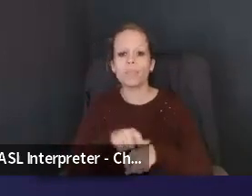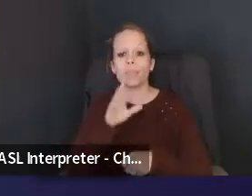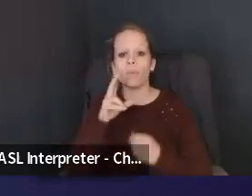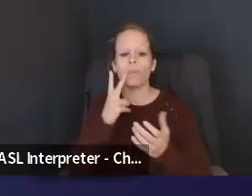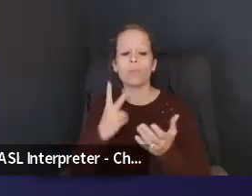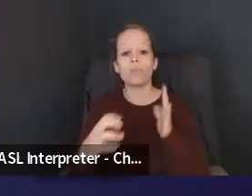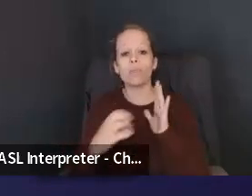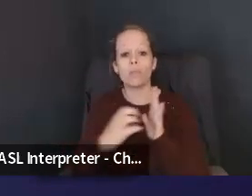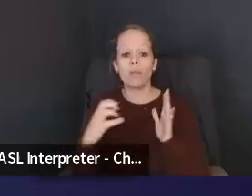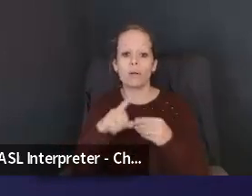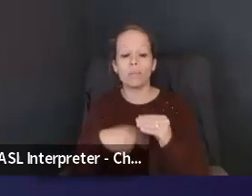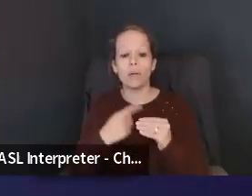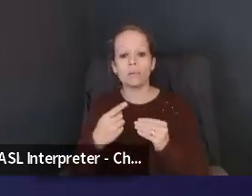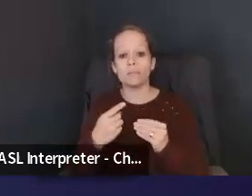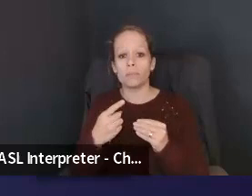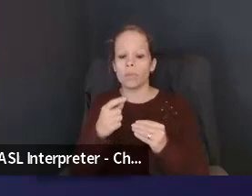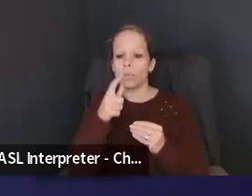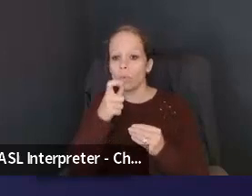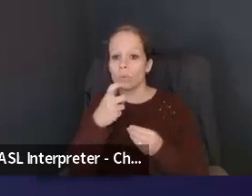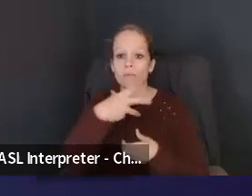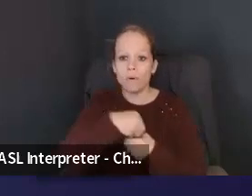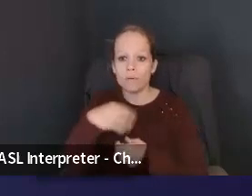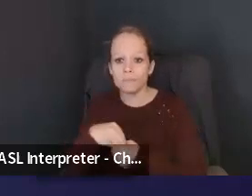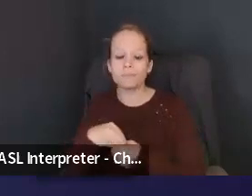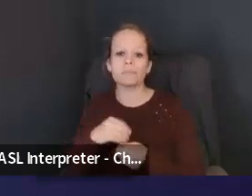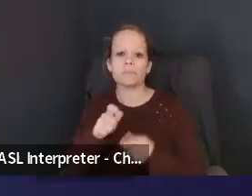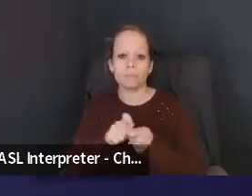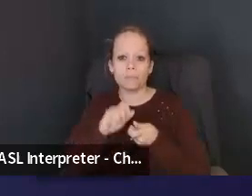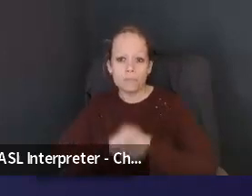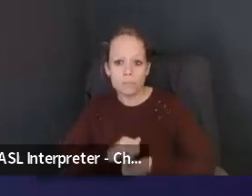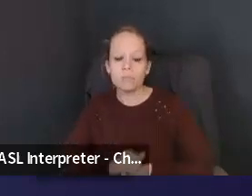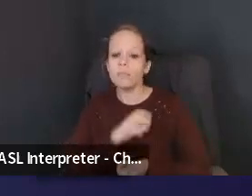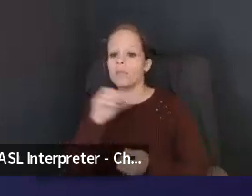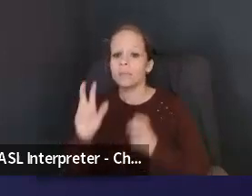involvement of certain partners including people with lived experience with disability. This is